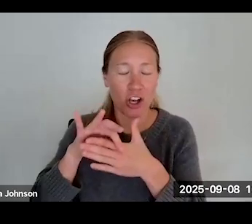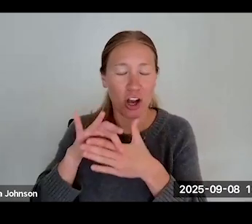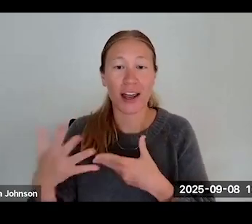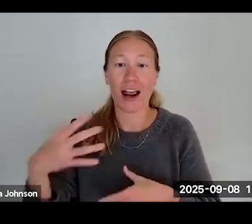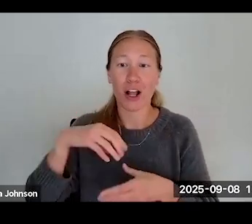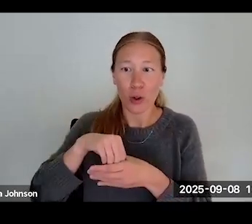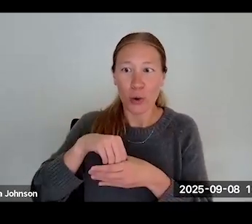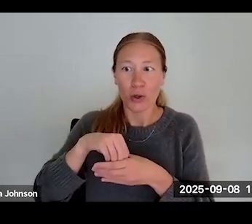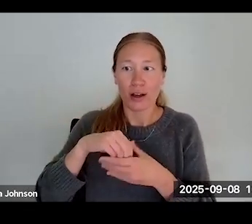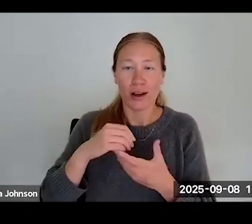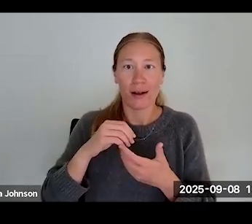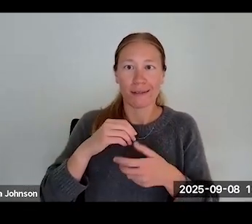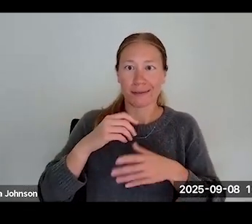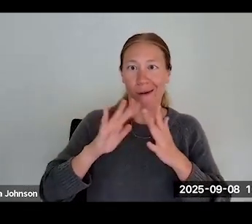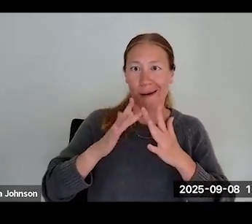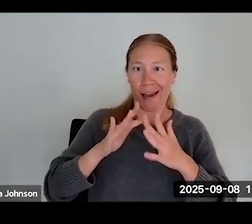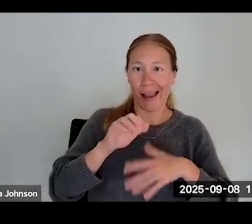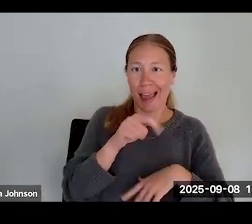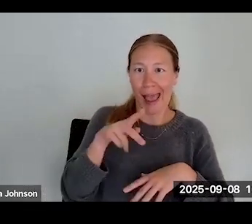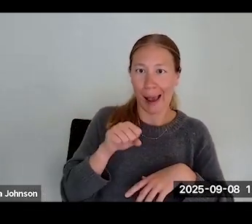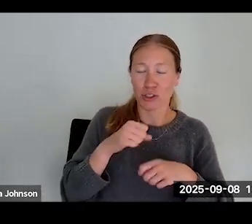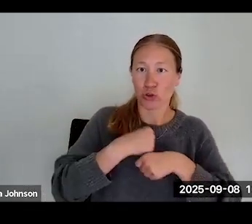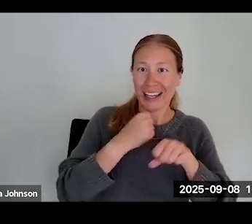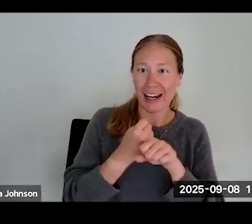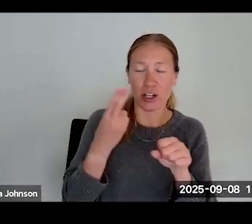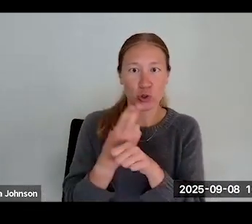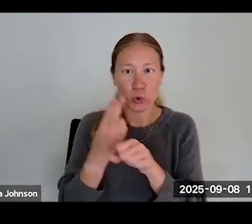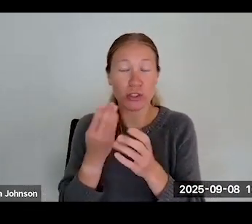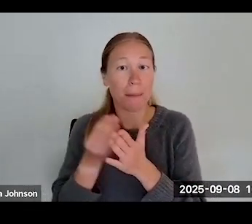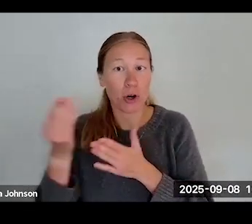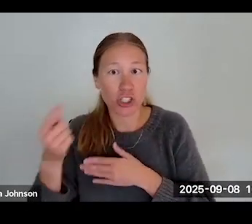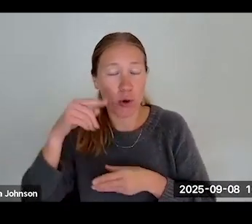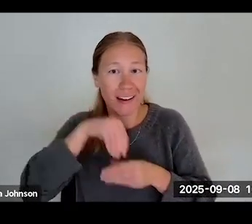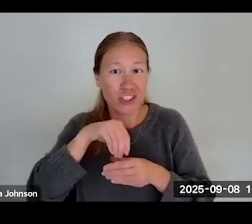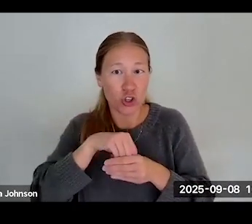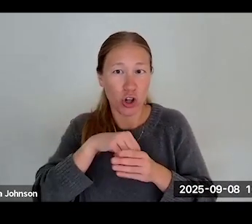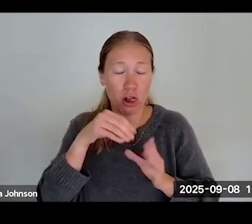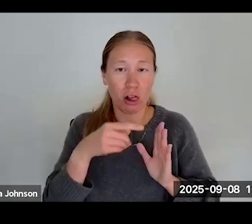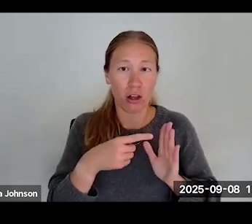that are created, used, or purchased for internal use, as well as those that are external facing